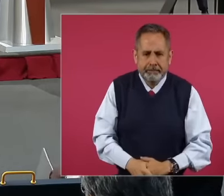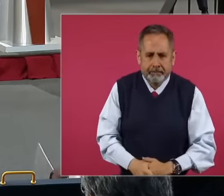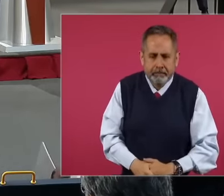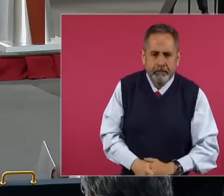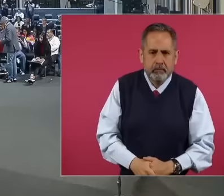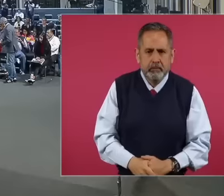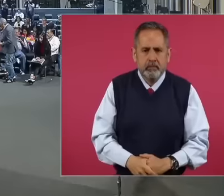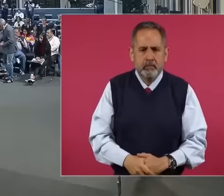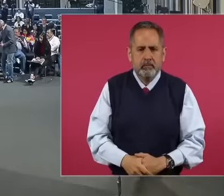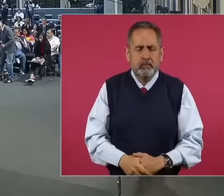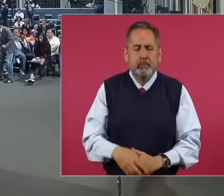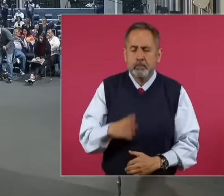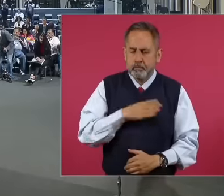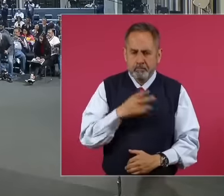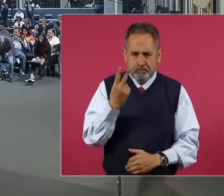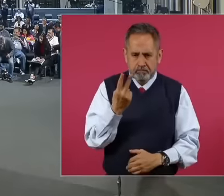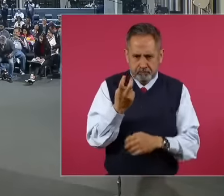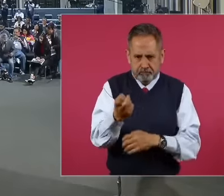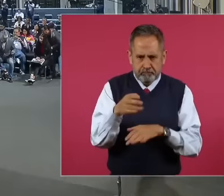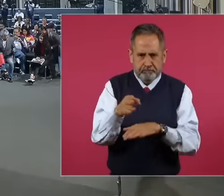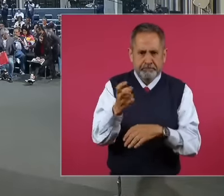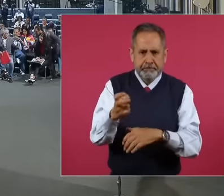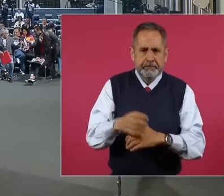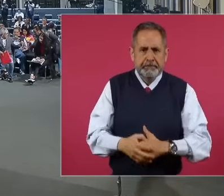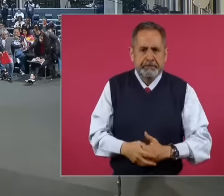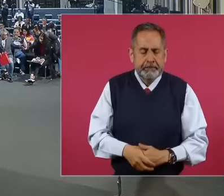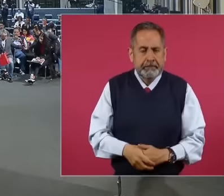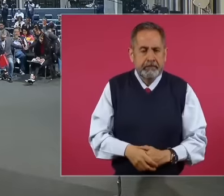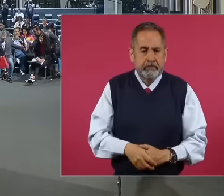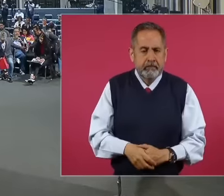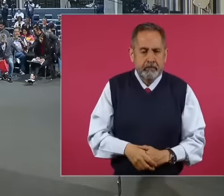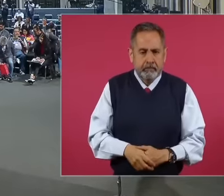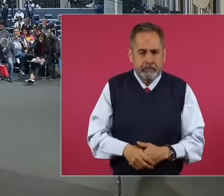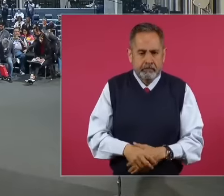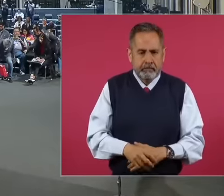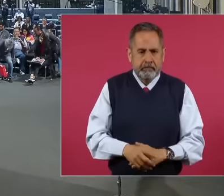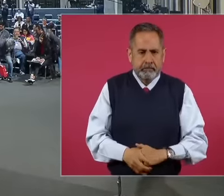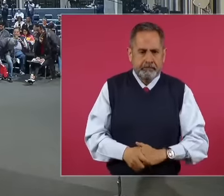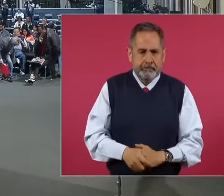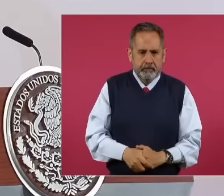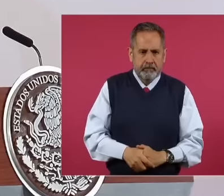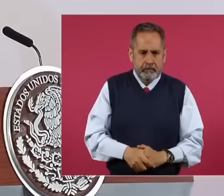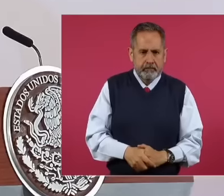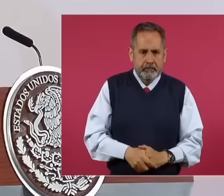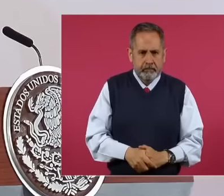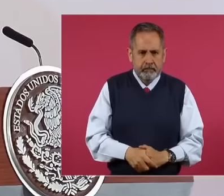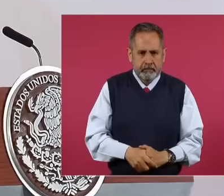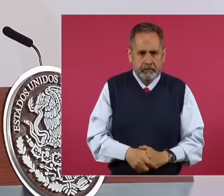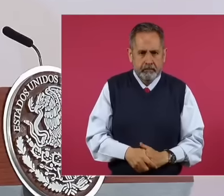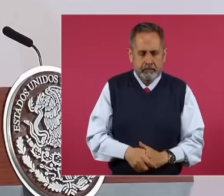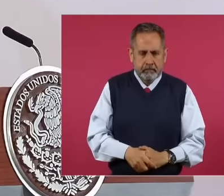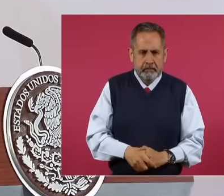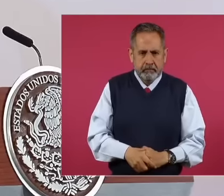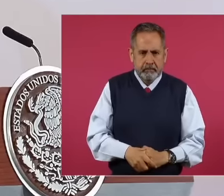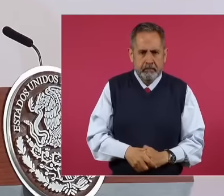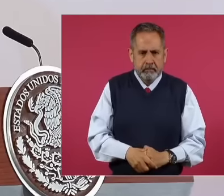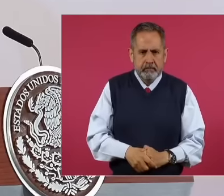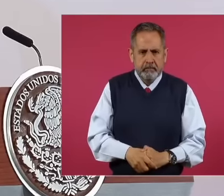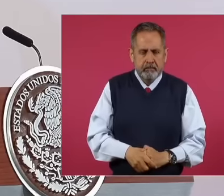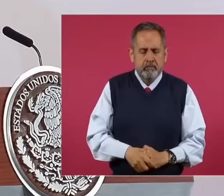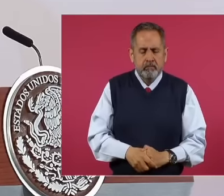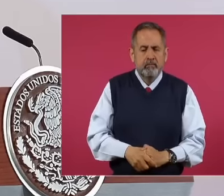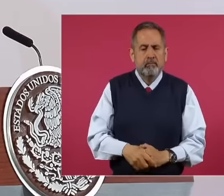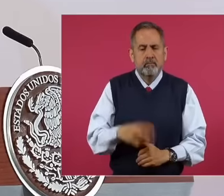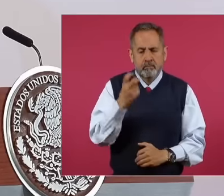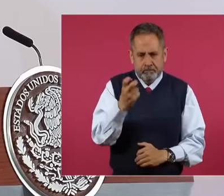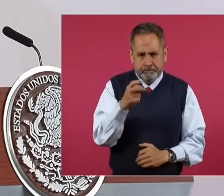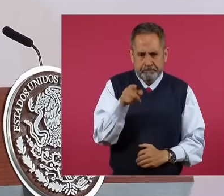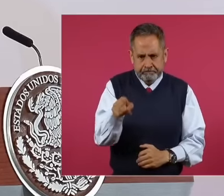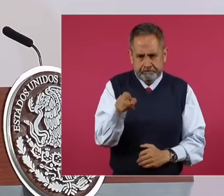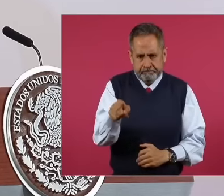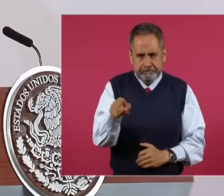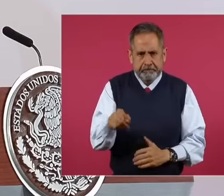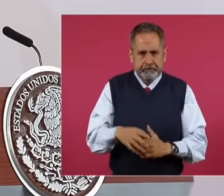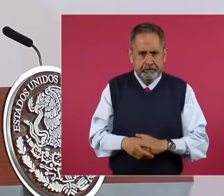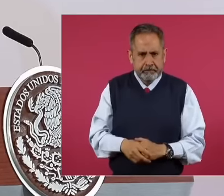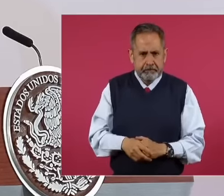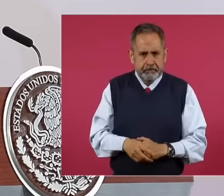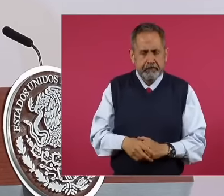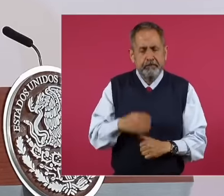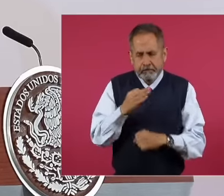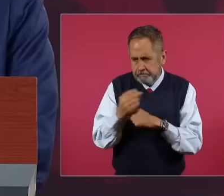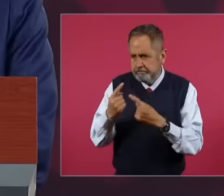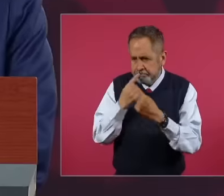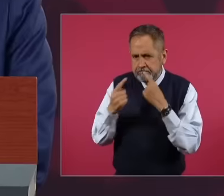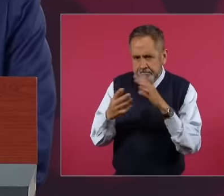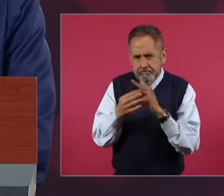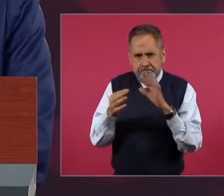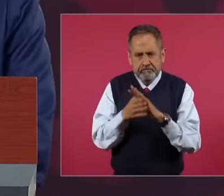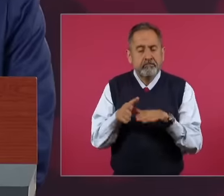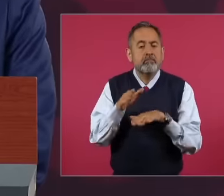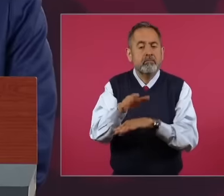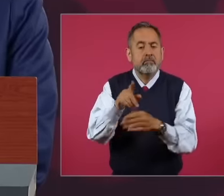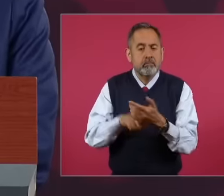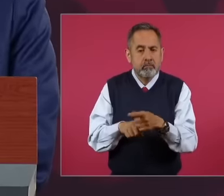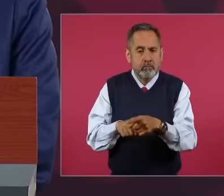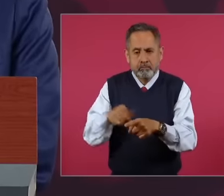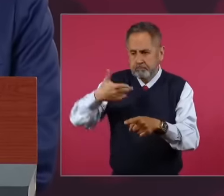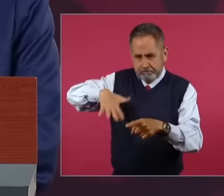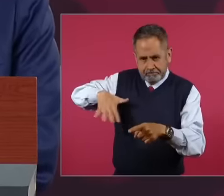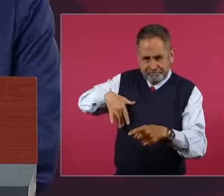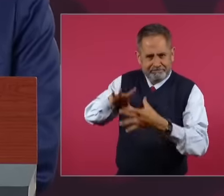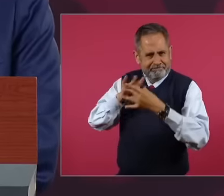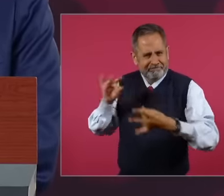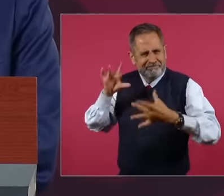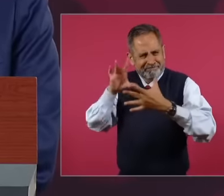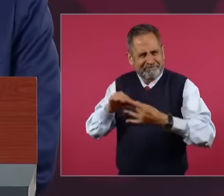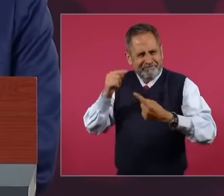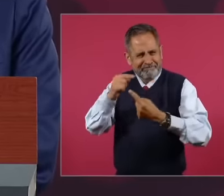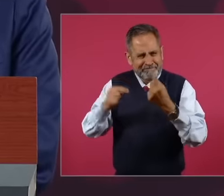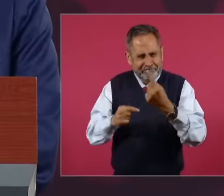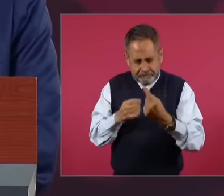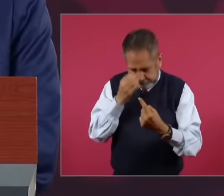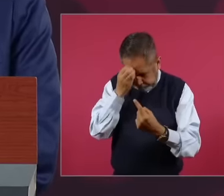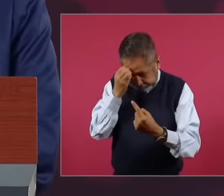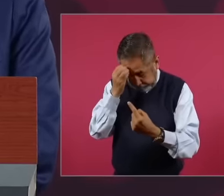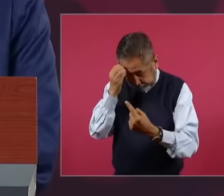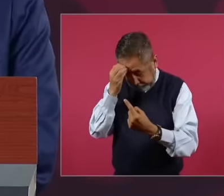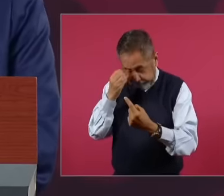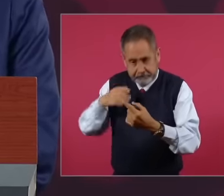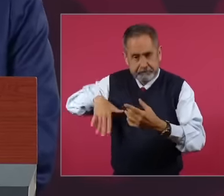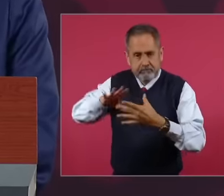about that. This is a matter that is being resolved. Trying everything you explained is true,